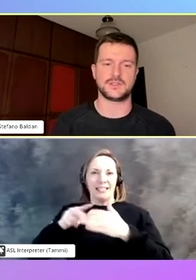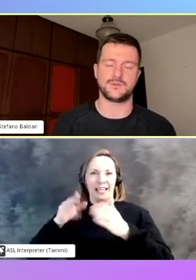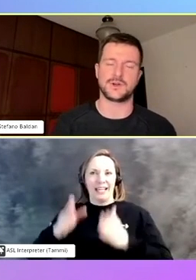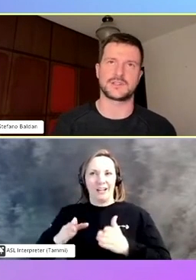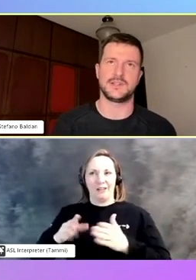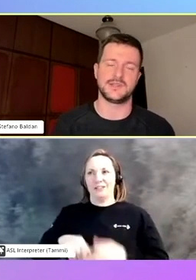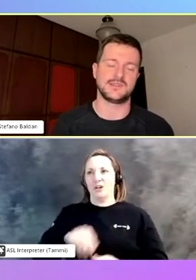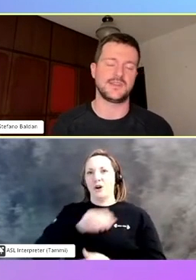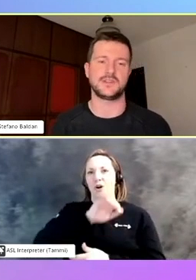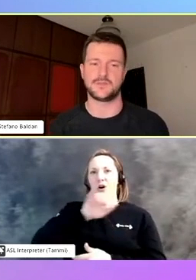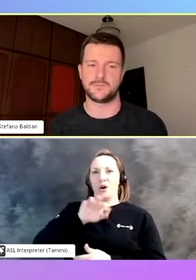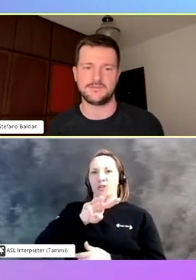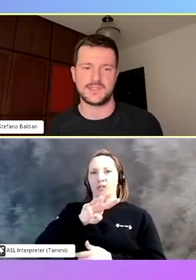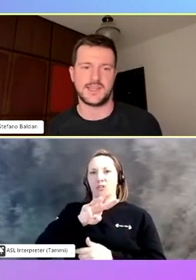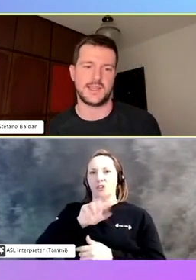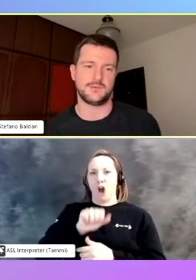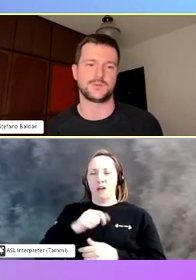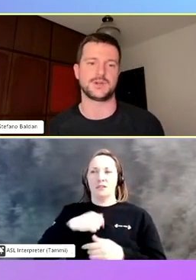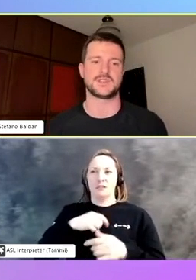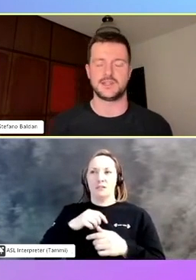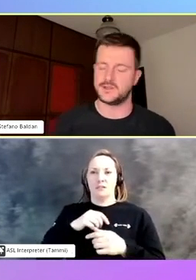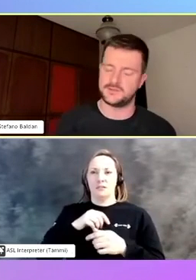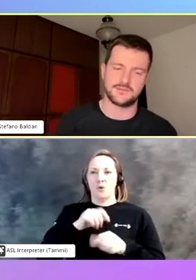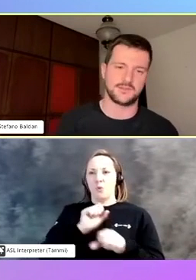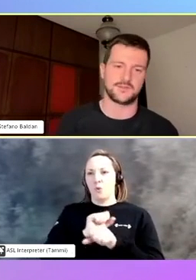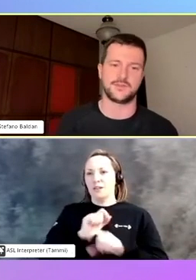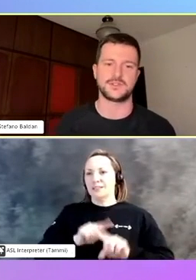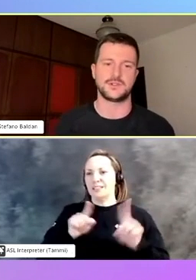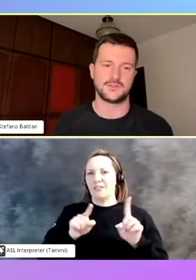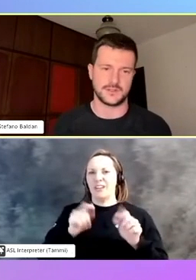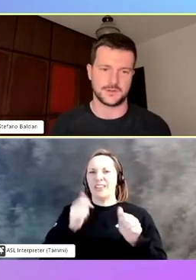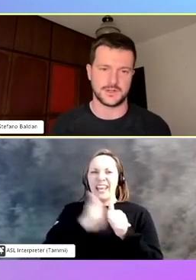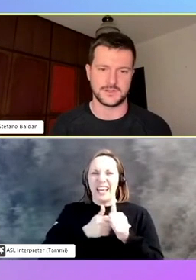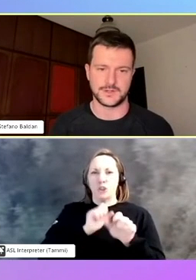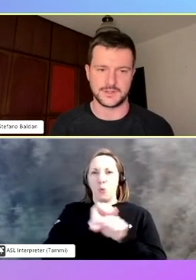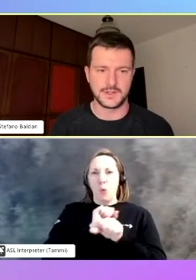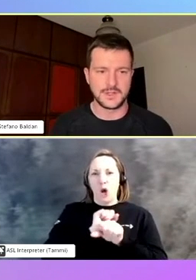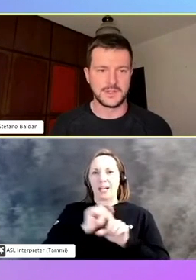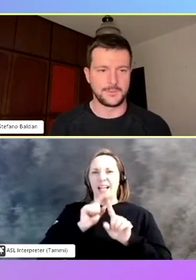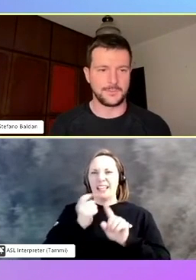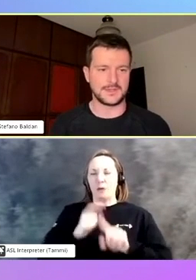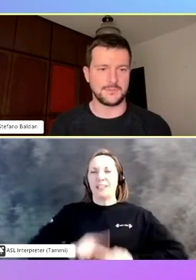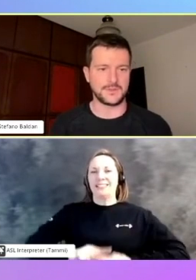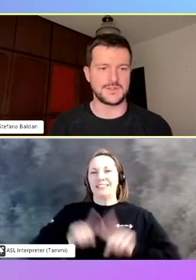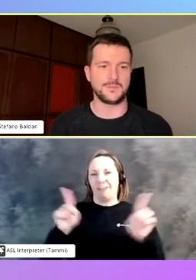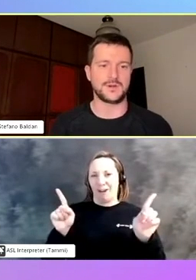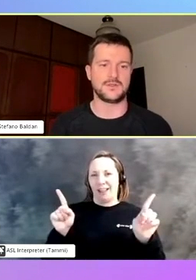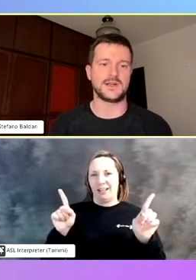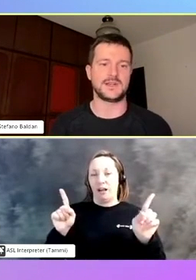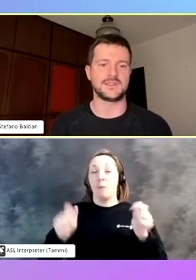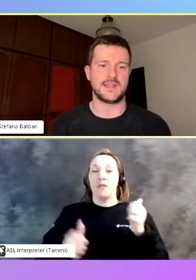And that's a fundamental aspect because it allows people that cannot use a mouse or a pointing device for all sorts